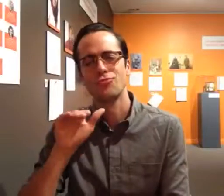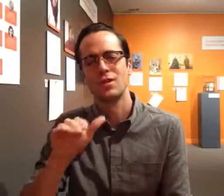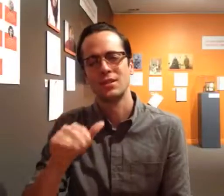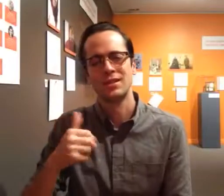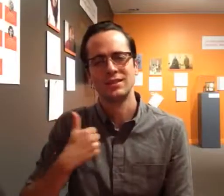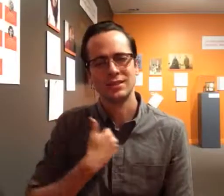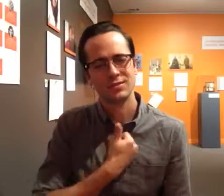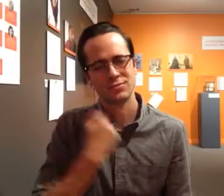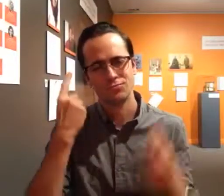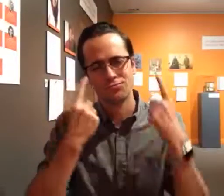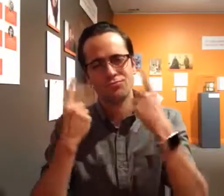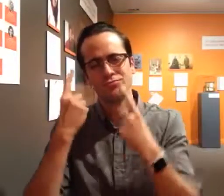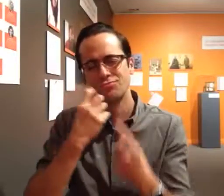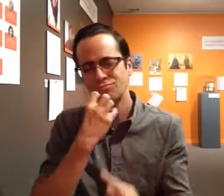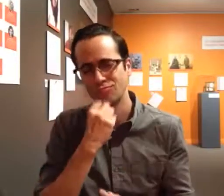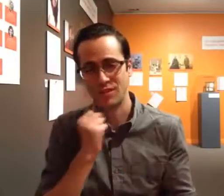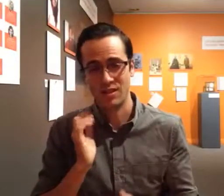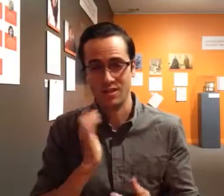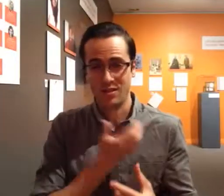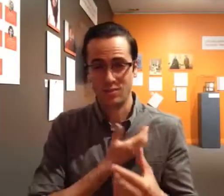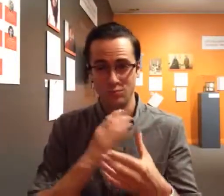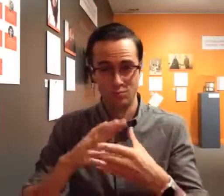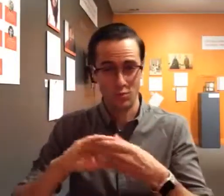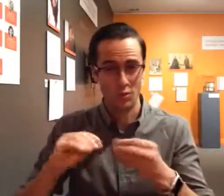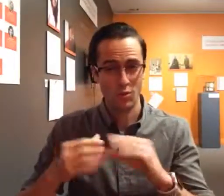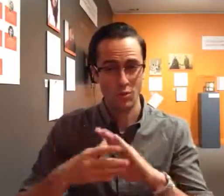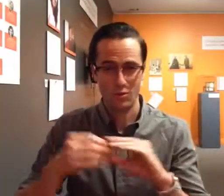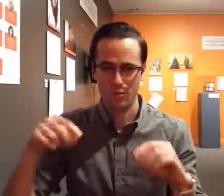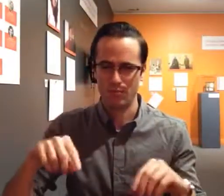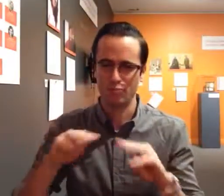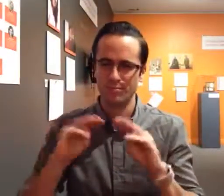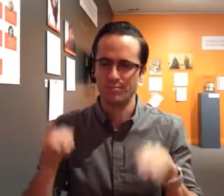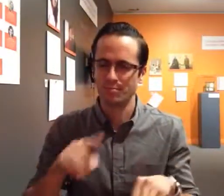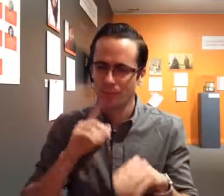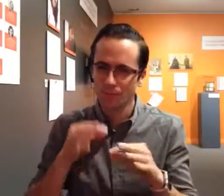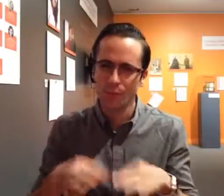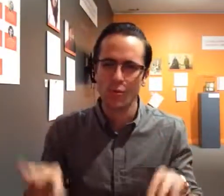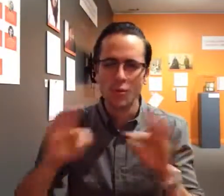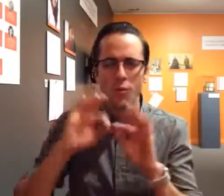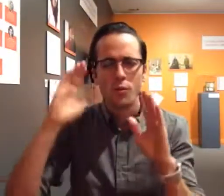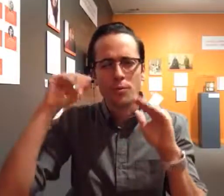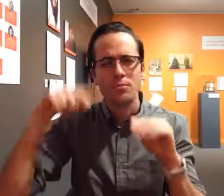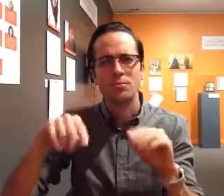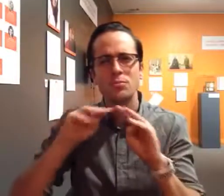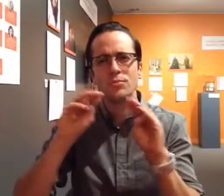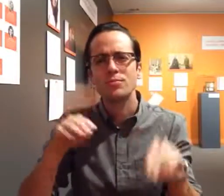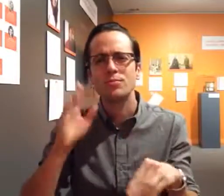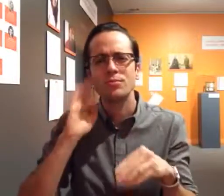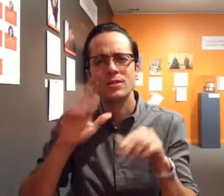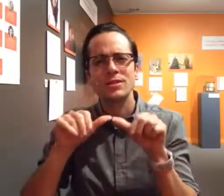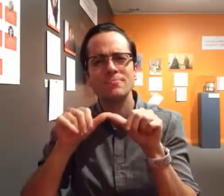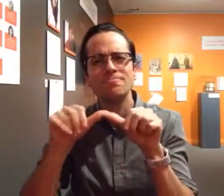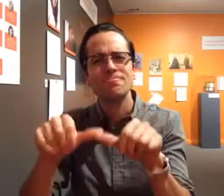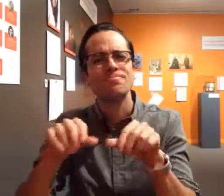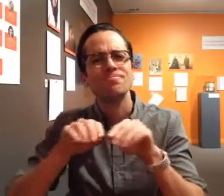to remind ourselves to cherish our stories. This museum is really important. I hope this museum will continue